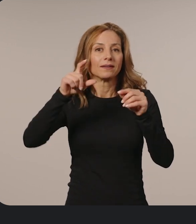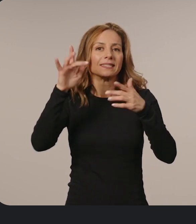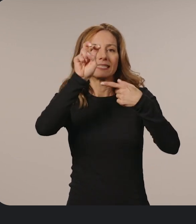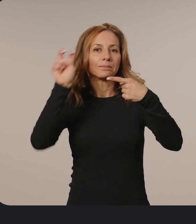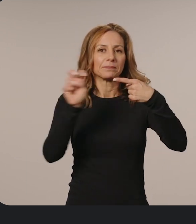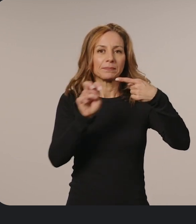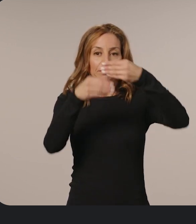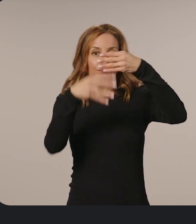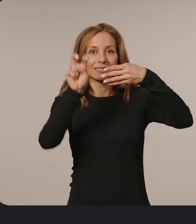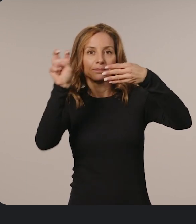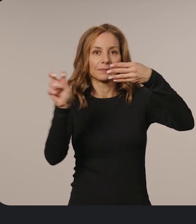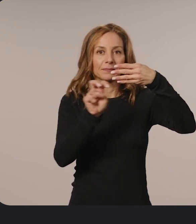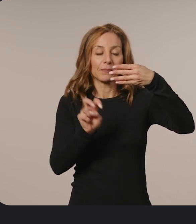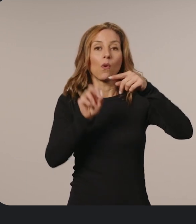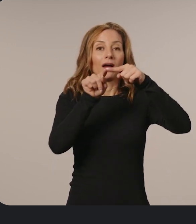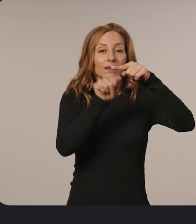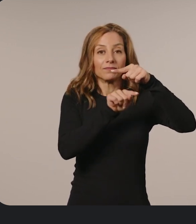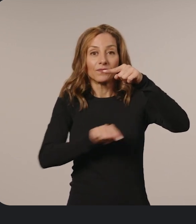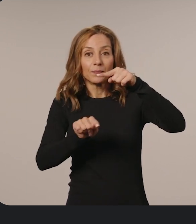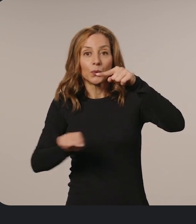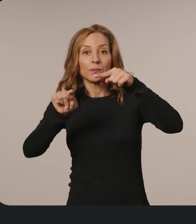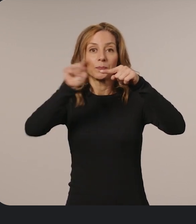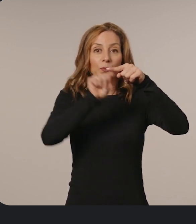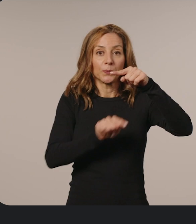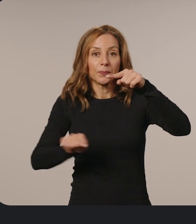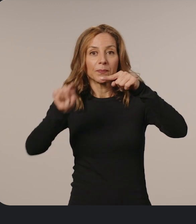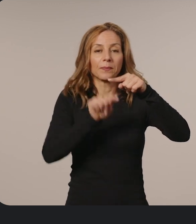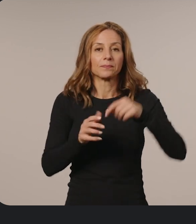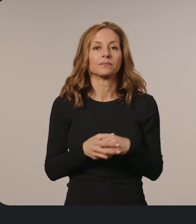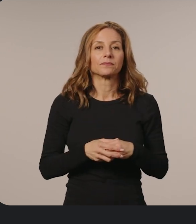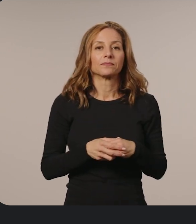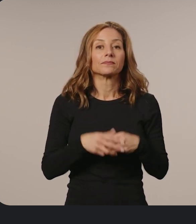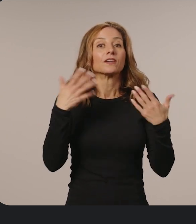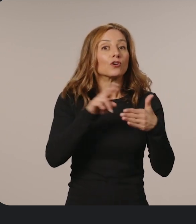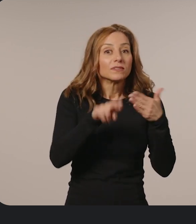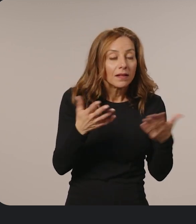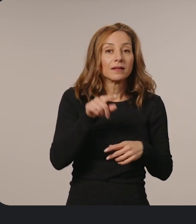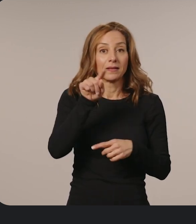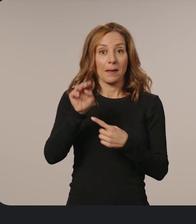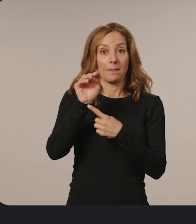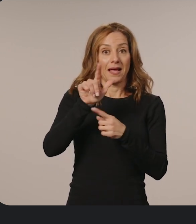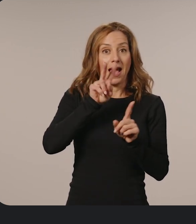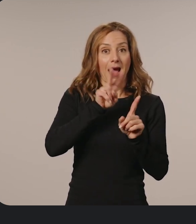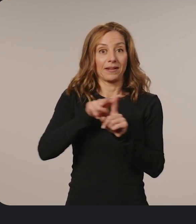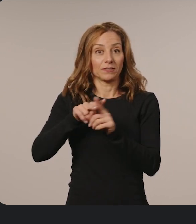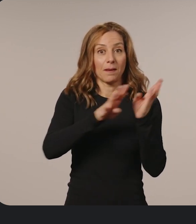skips some parts of the pipeline or even introduce a feedback loop. As a result, these ML application pipelines